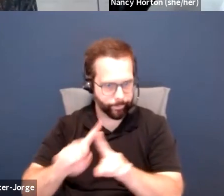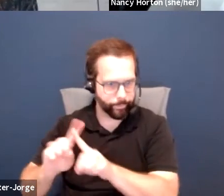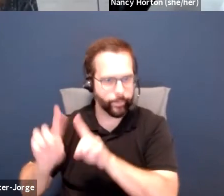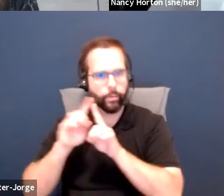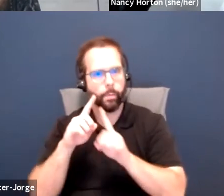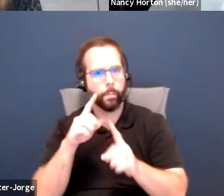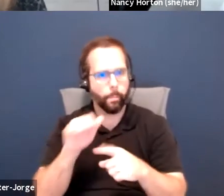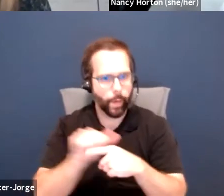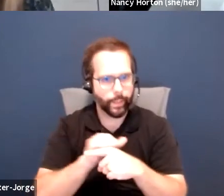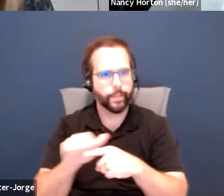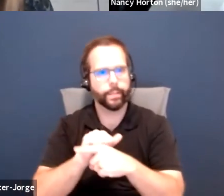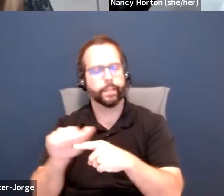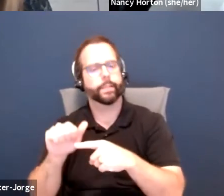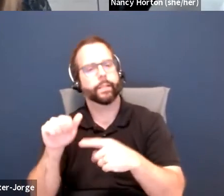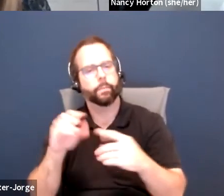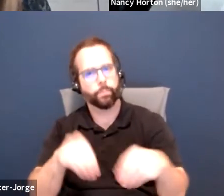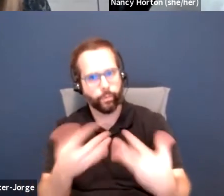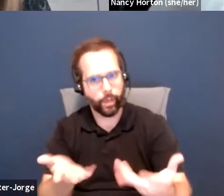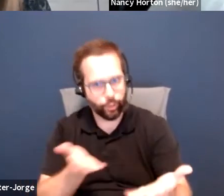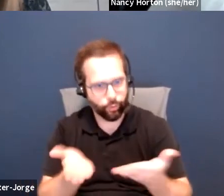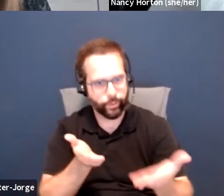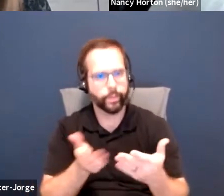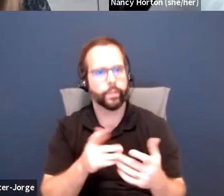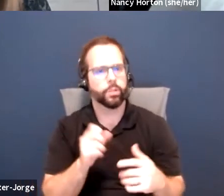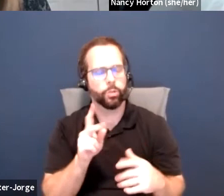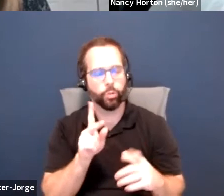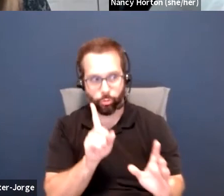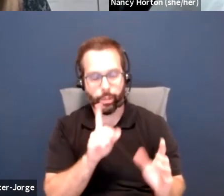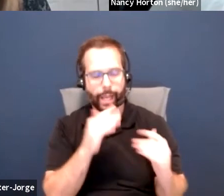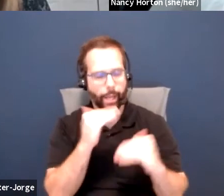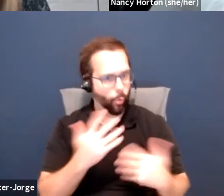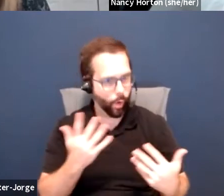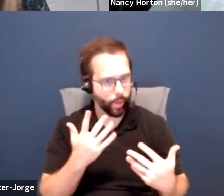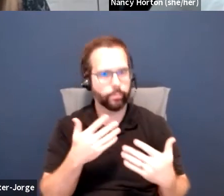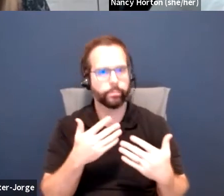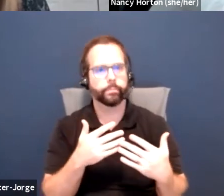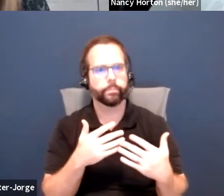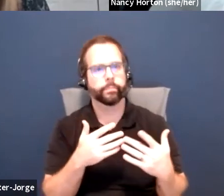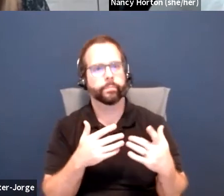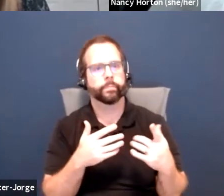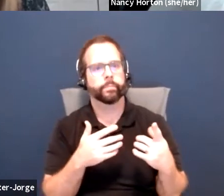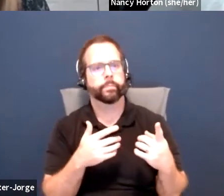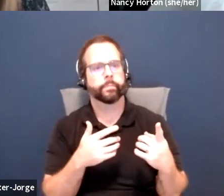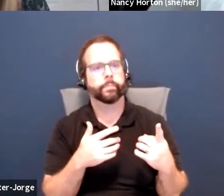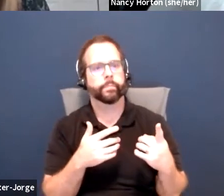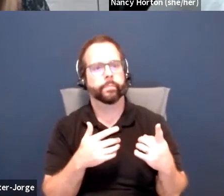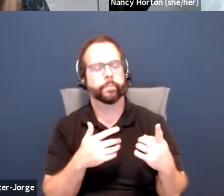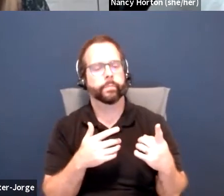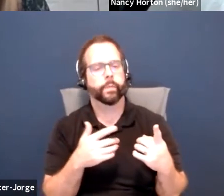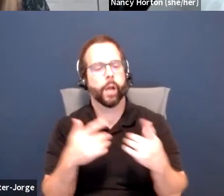effective communication and modify